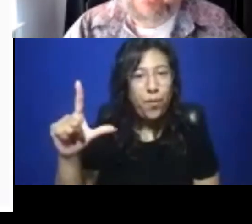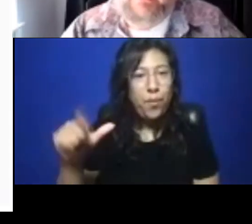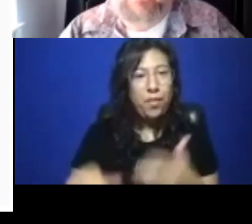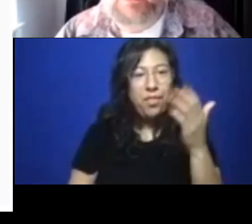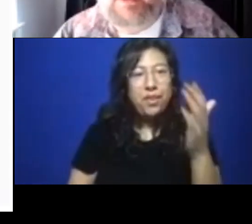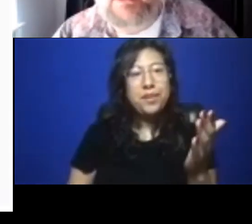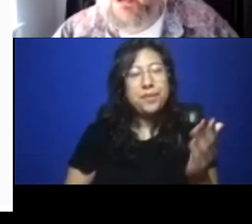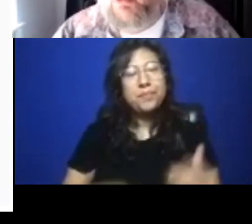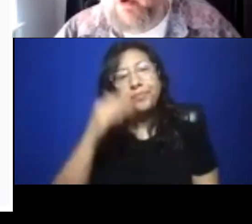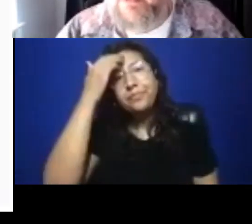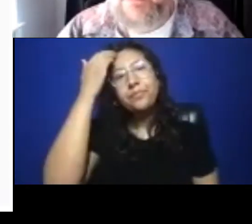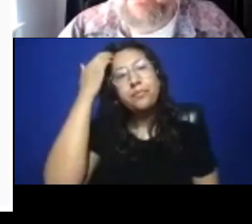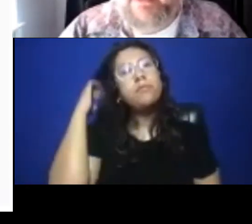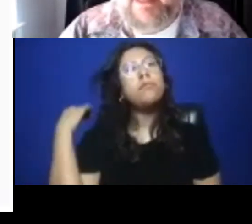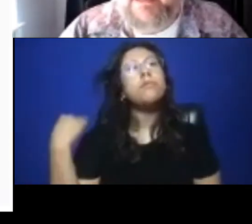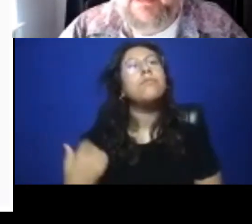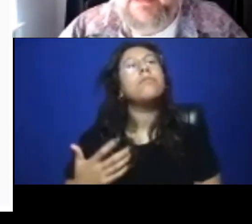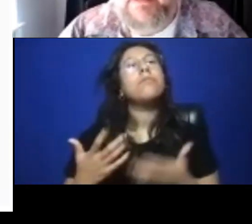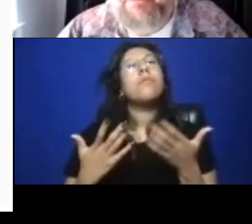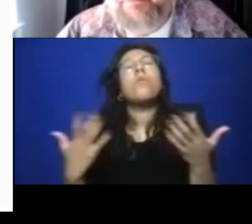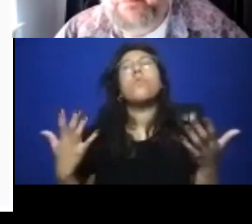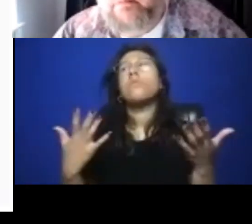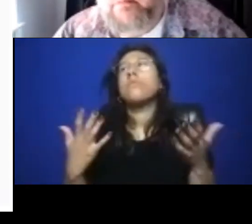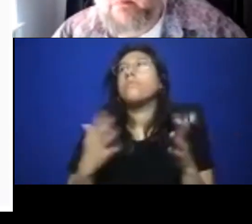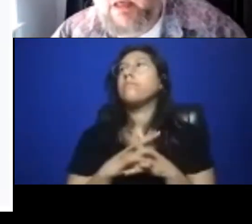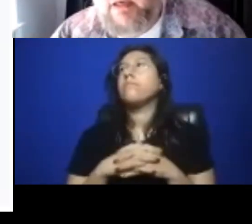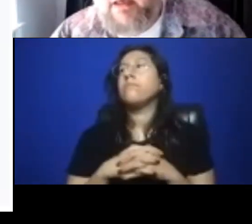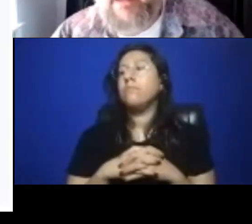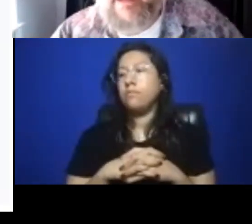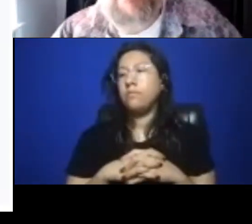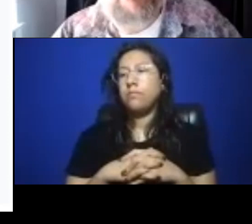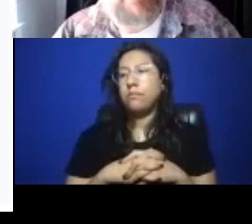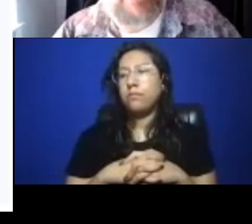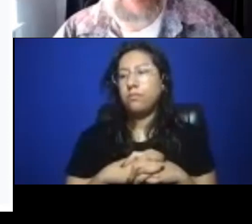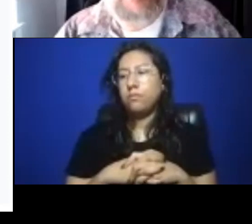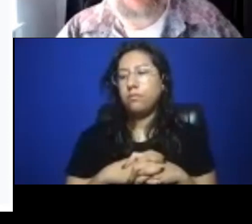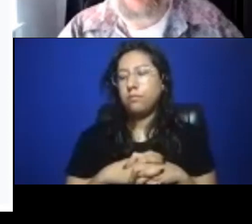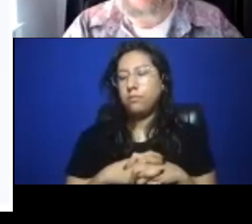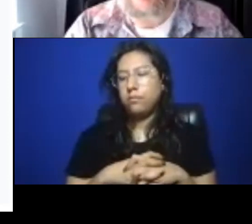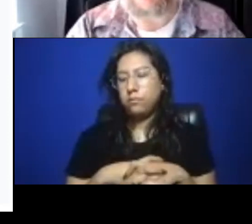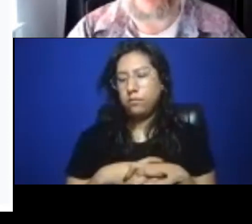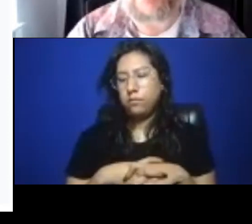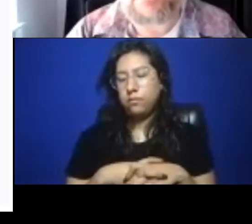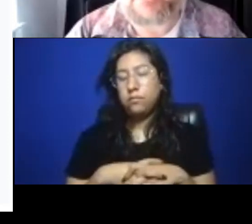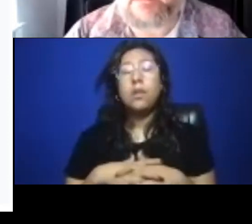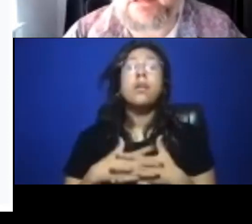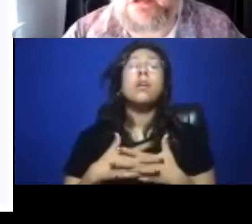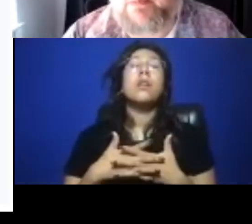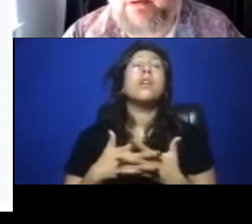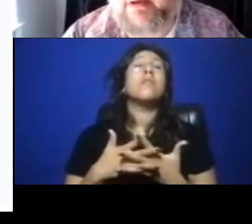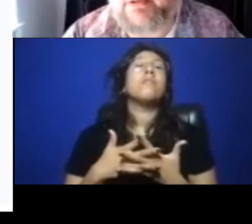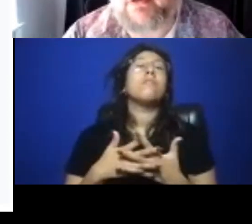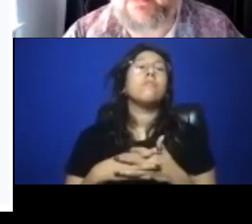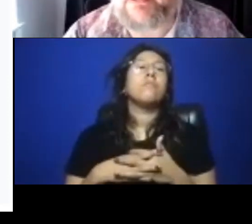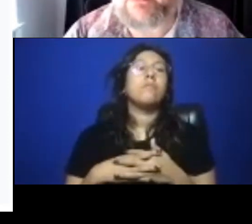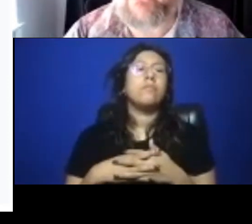The question is, what are some things that may increase access to mental health services